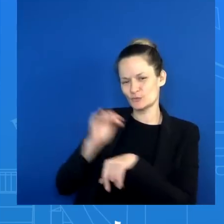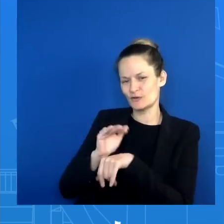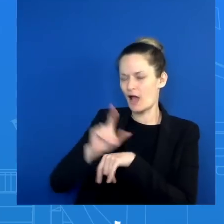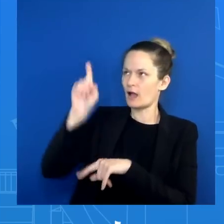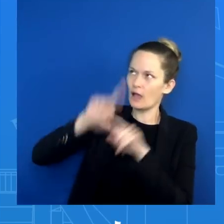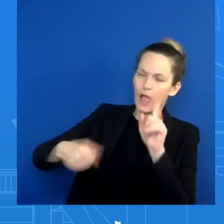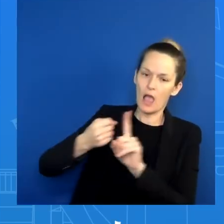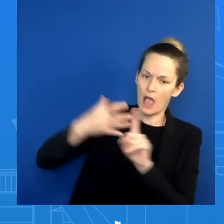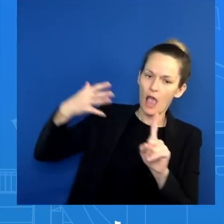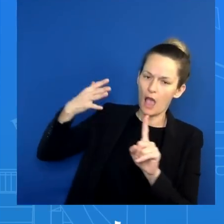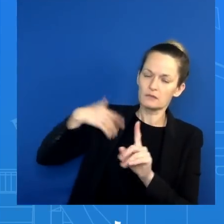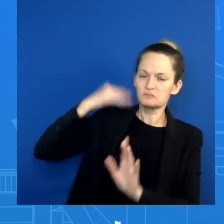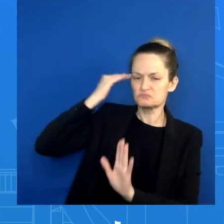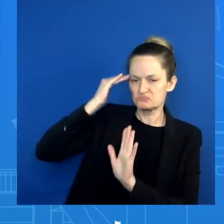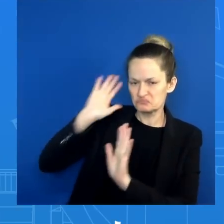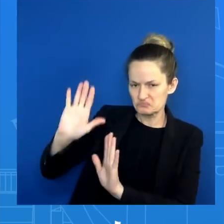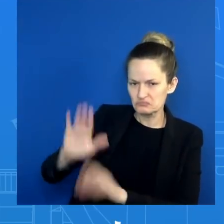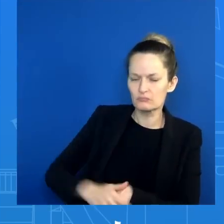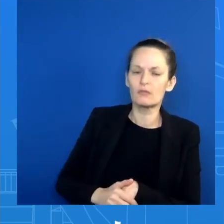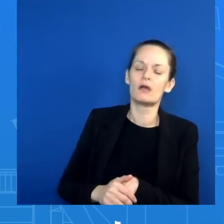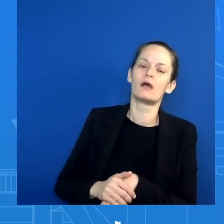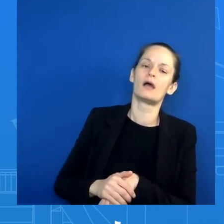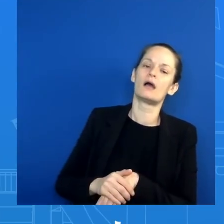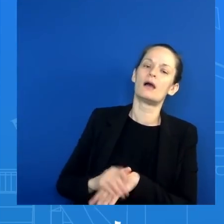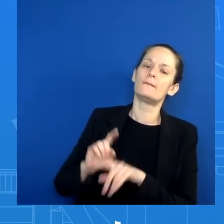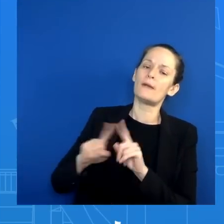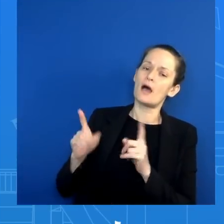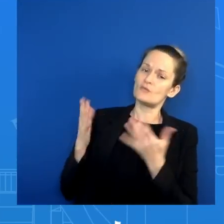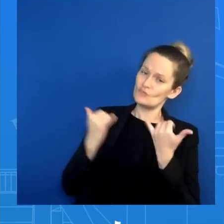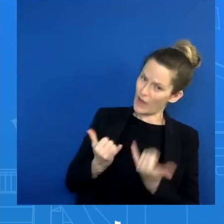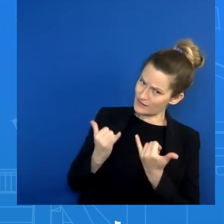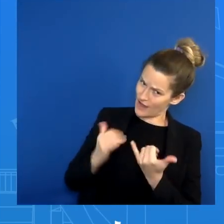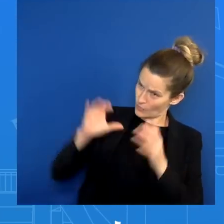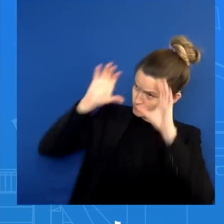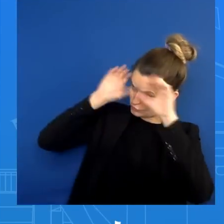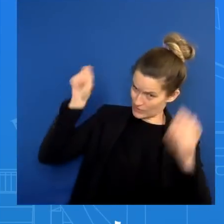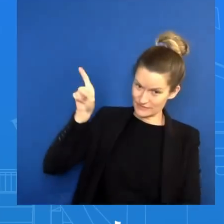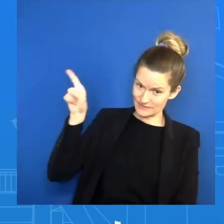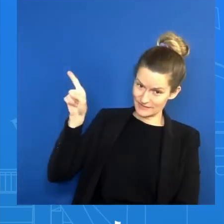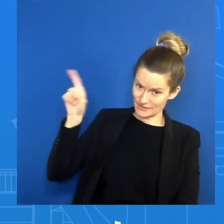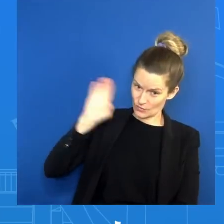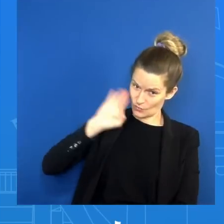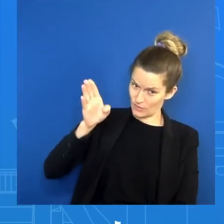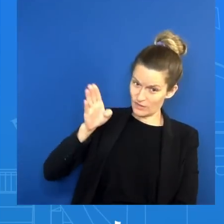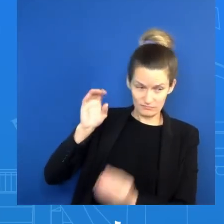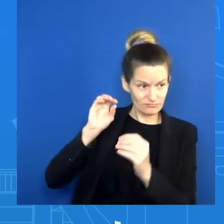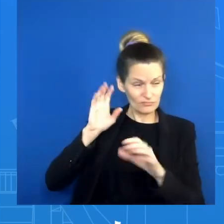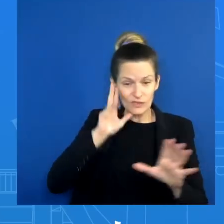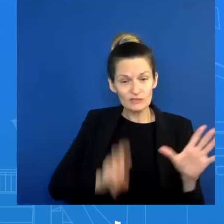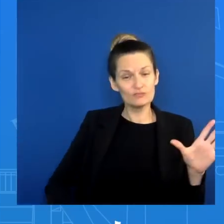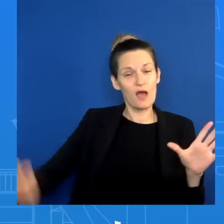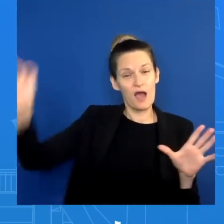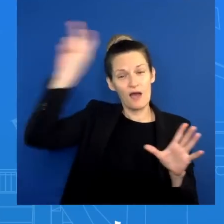how often should we expect to see the president going forward on the campaign trail, this being the sort of first formal pre midterm event?